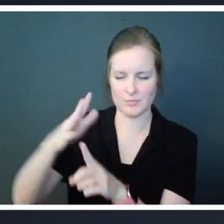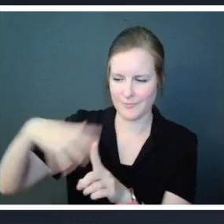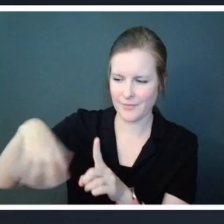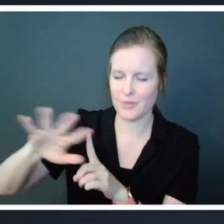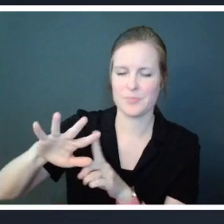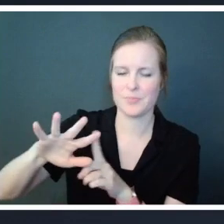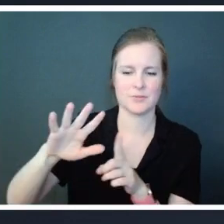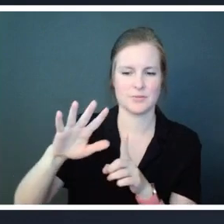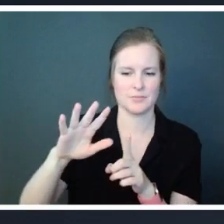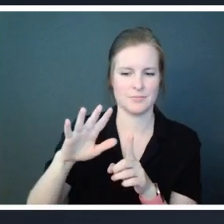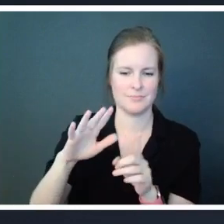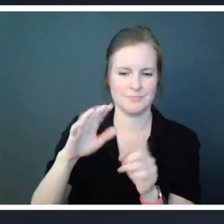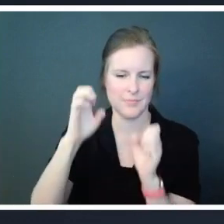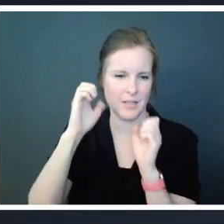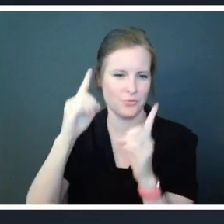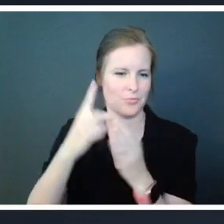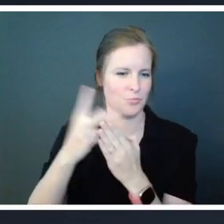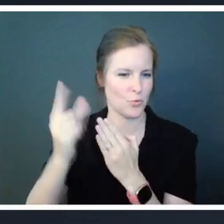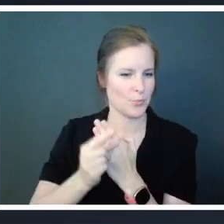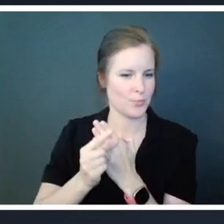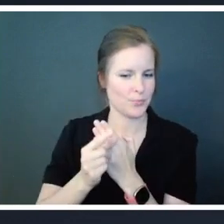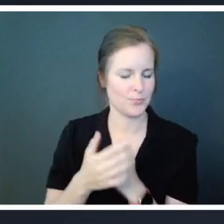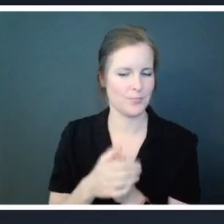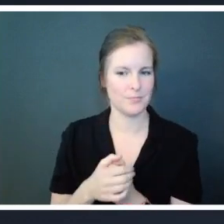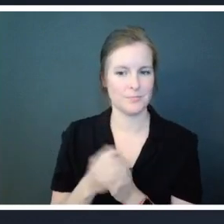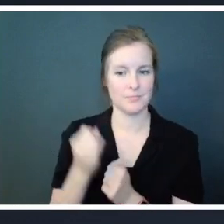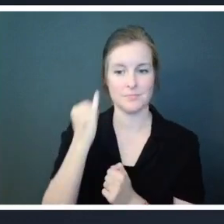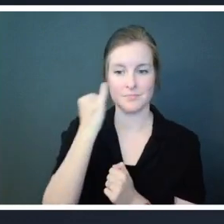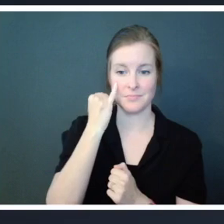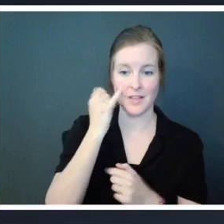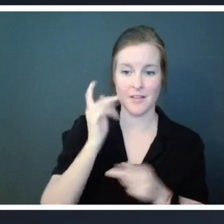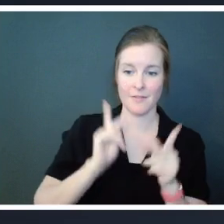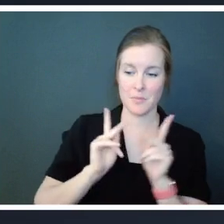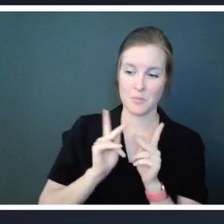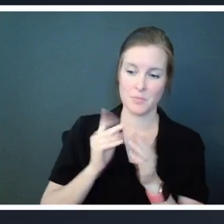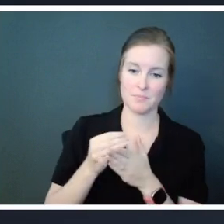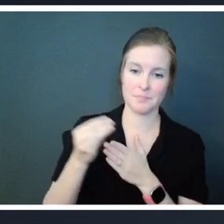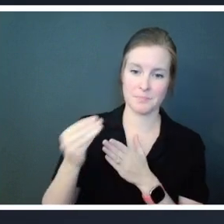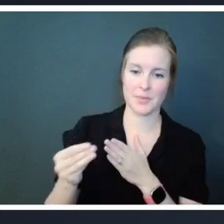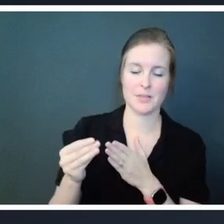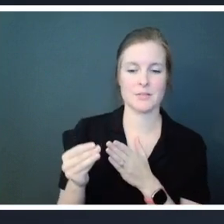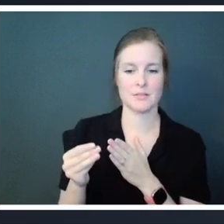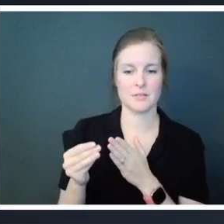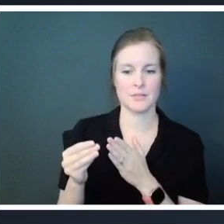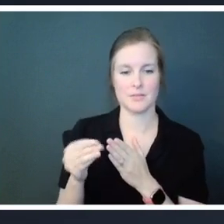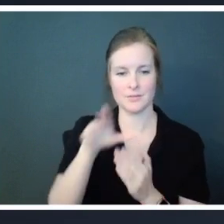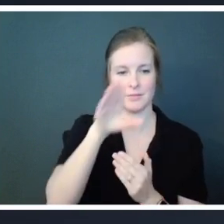People who purchase a duck stamp could be hunters as it's still required for that license. But they